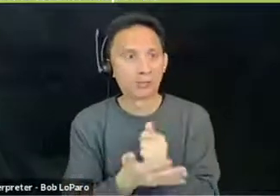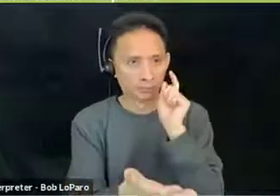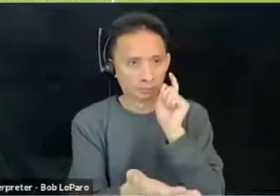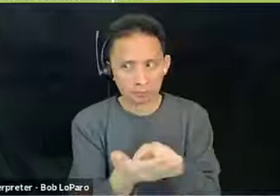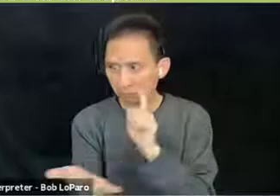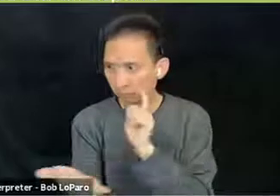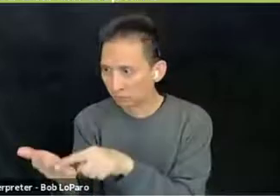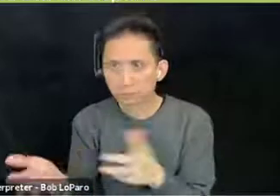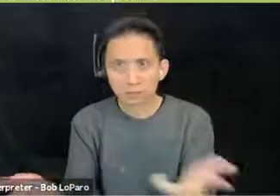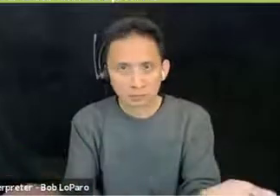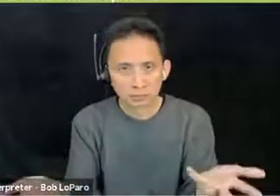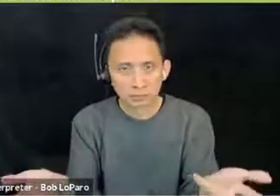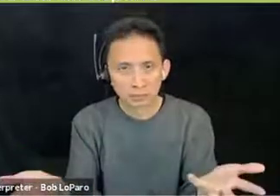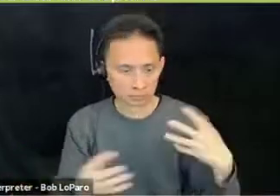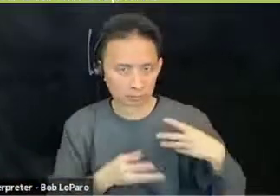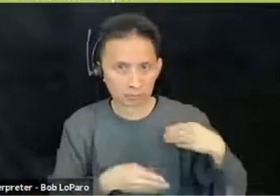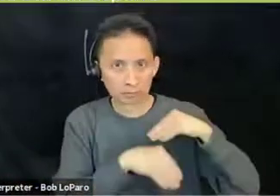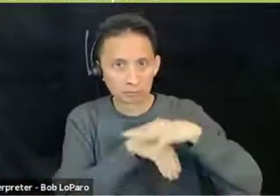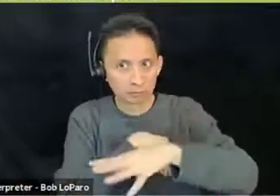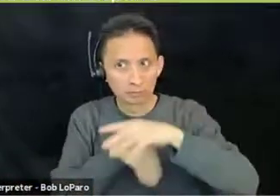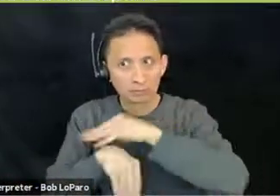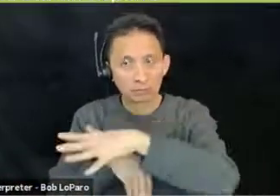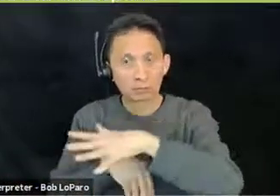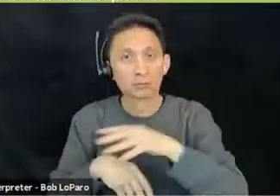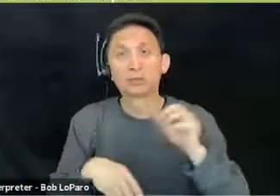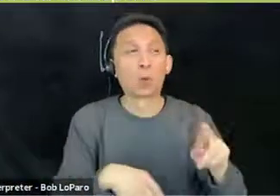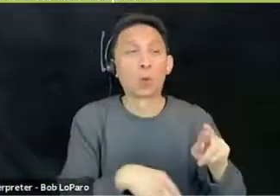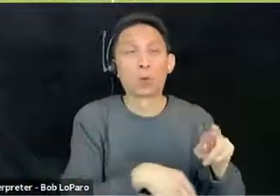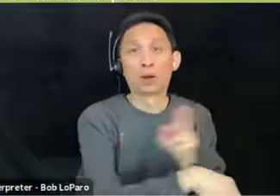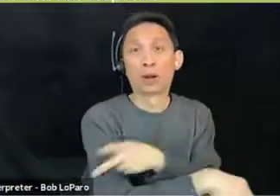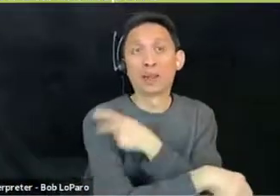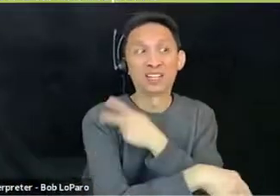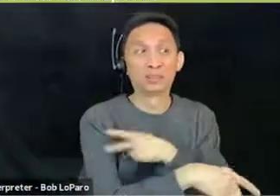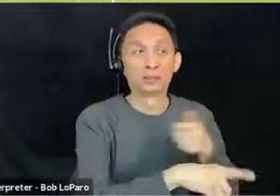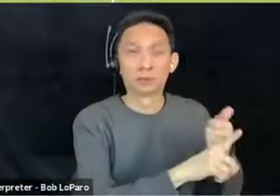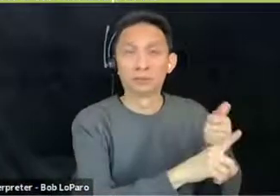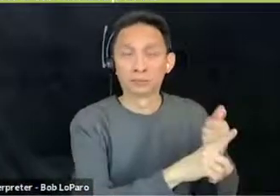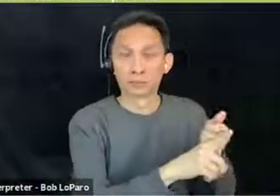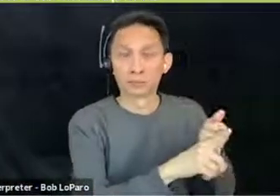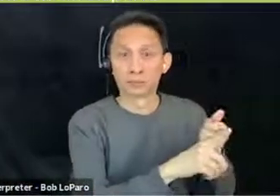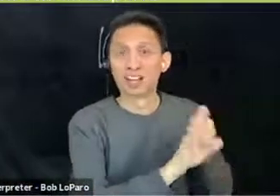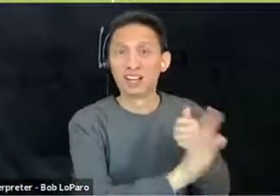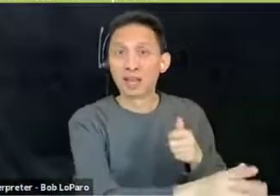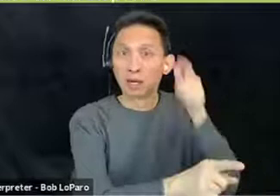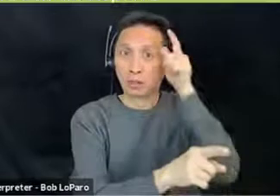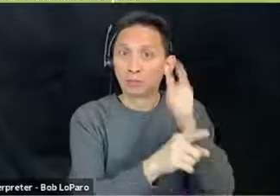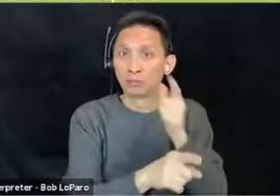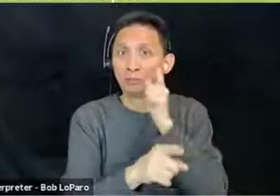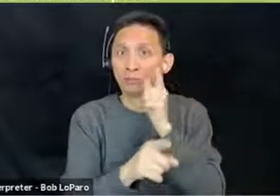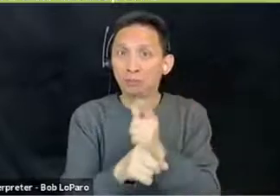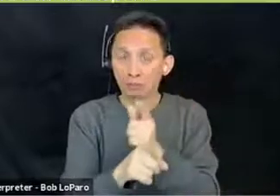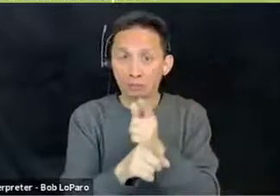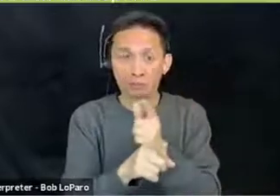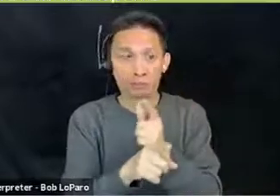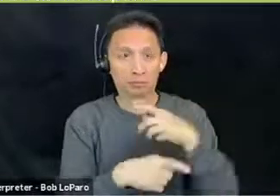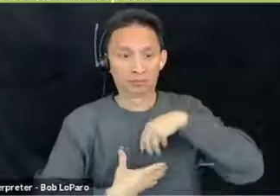or an affected patient if their siblings are also carriers.